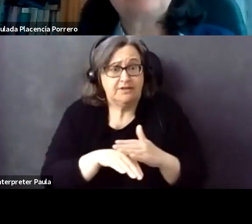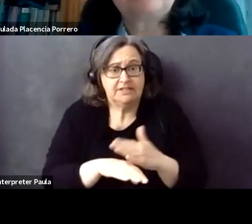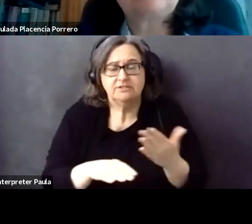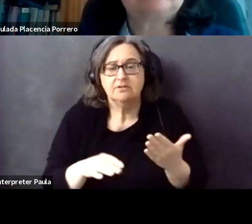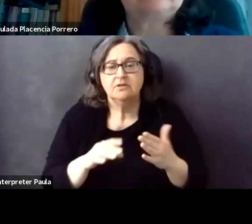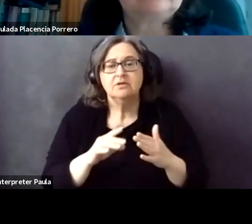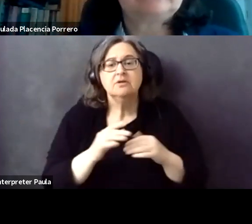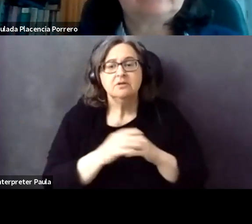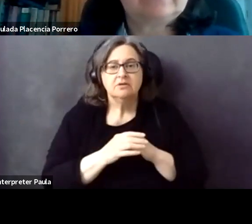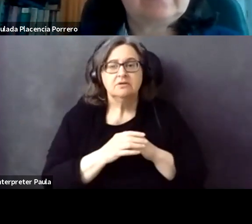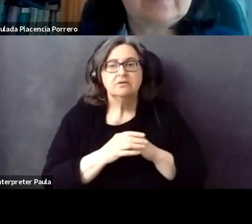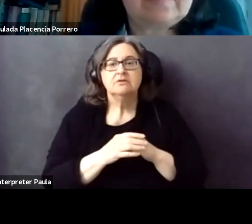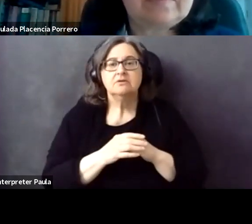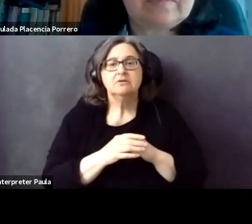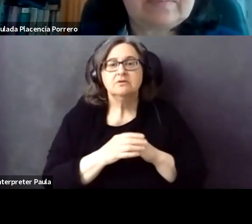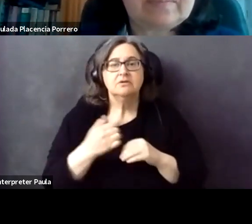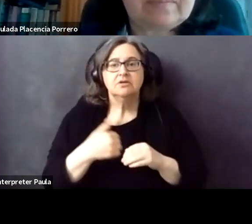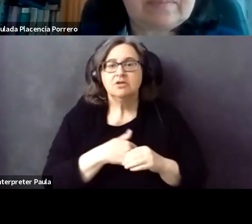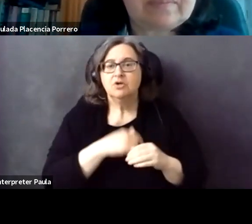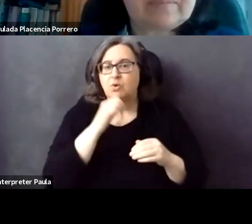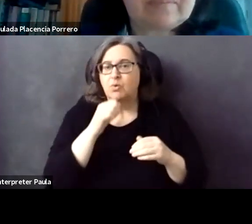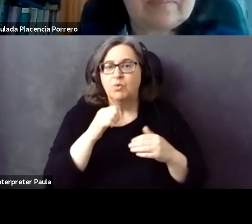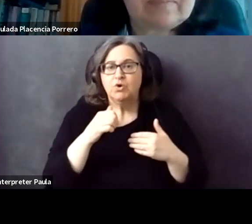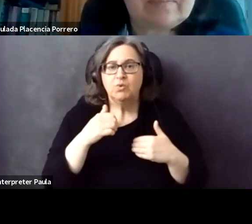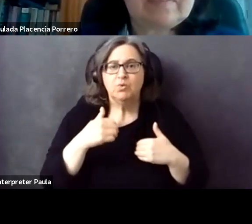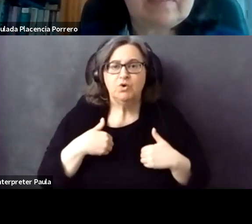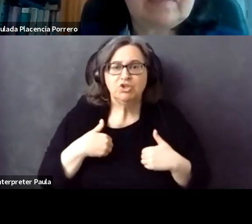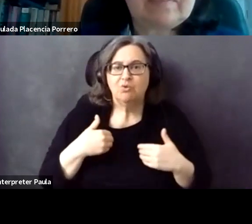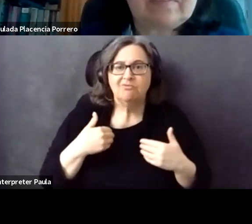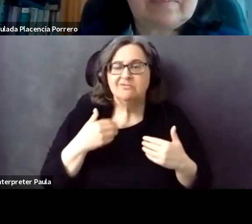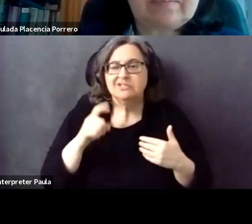we as E-commerce business, we thought we were very